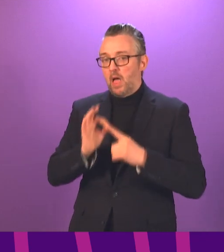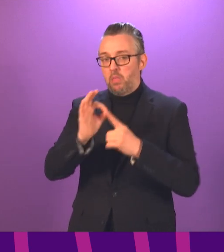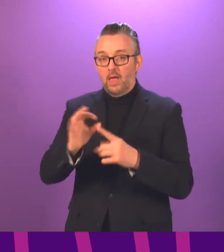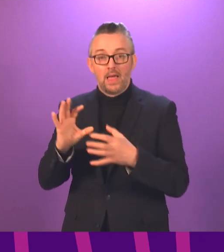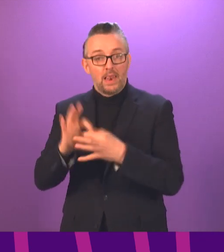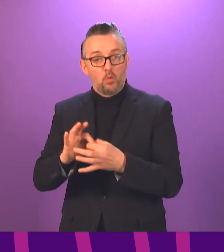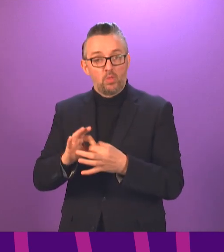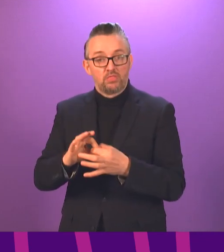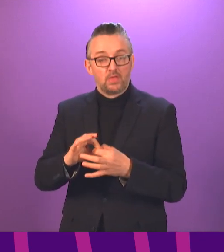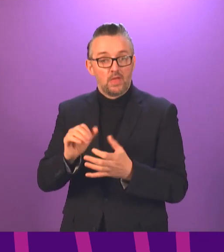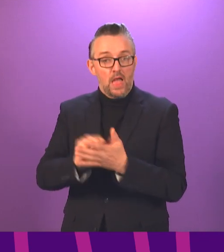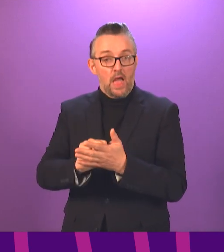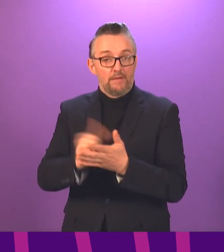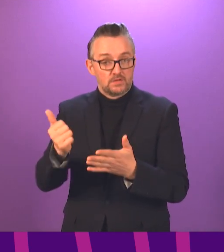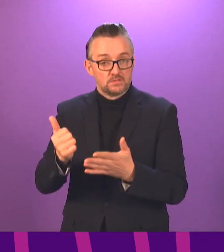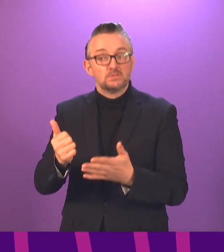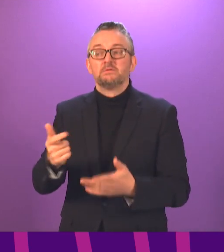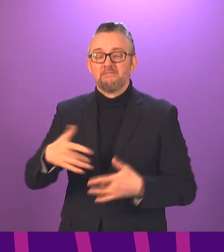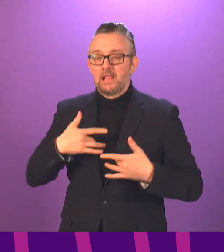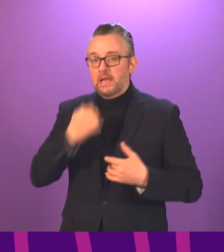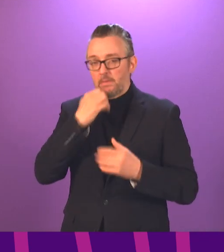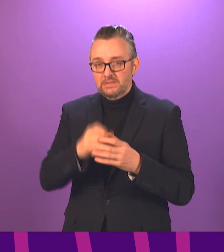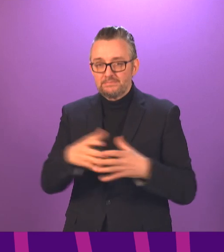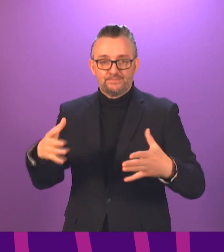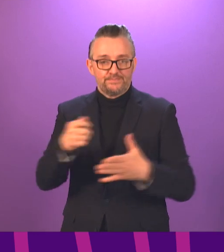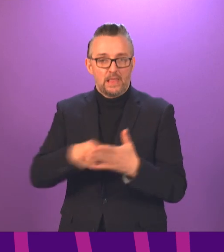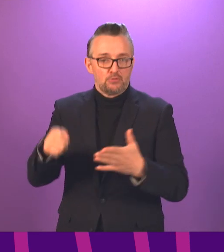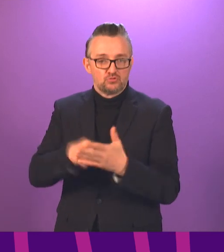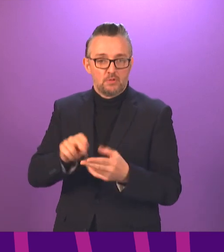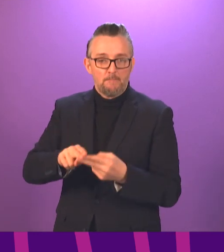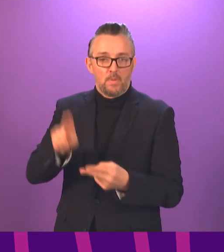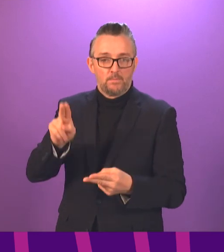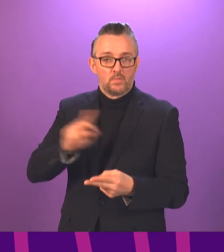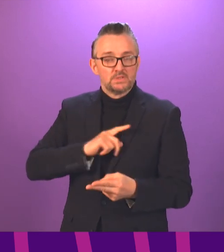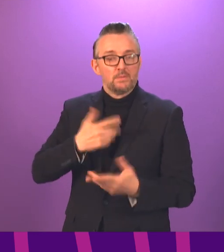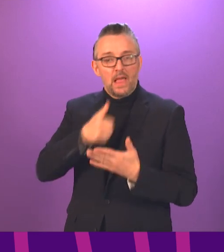recent television advertising campaign and the notification letter from EROs. In addition,